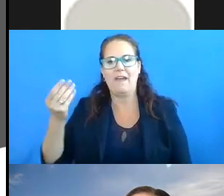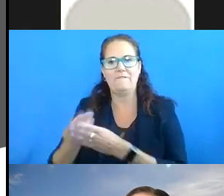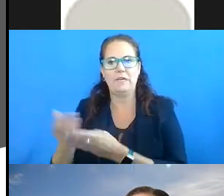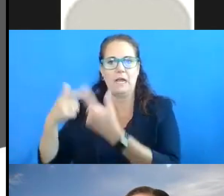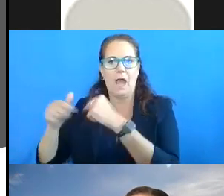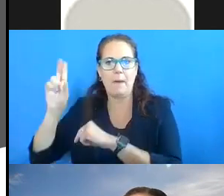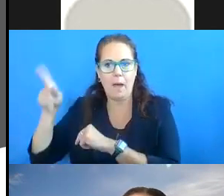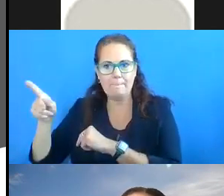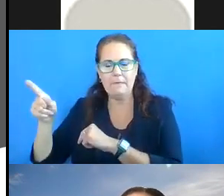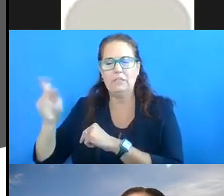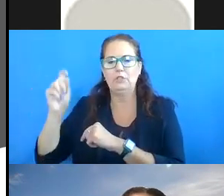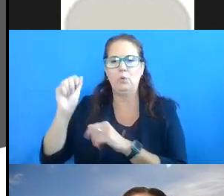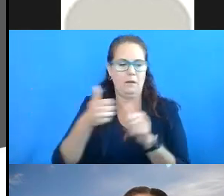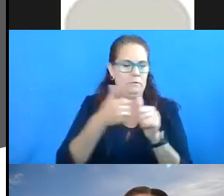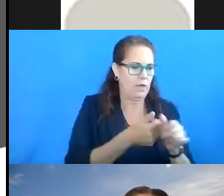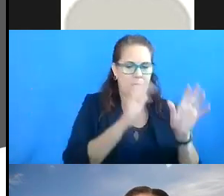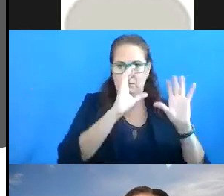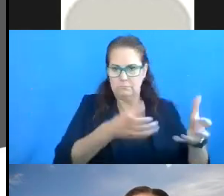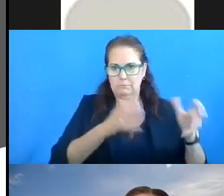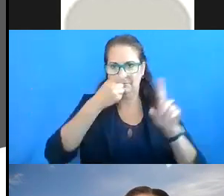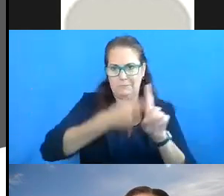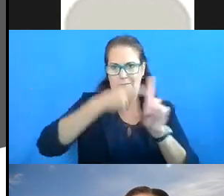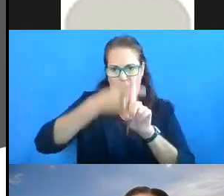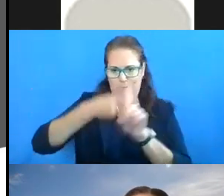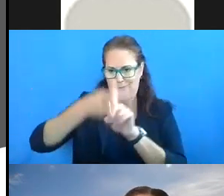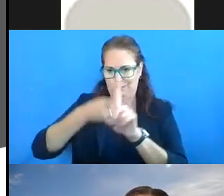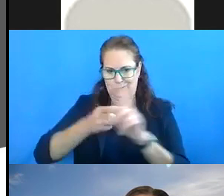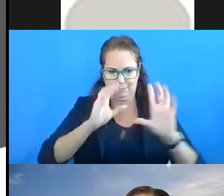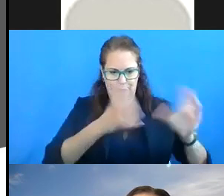you can track all of your grants and all of your funding sources in one binder and you know